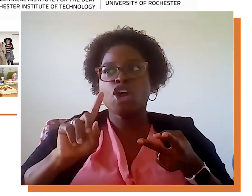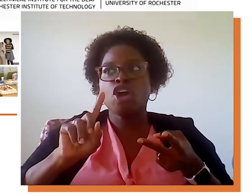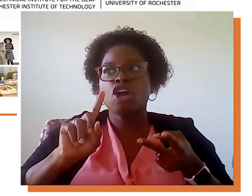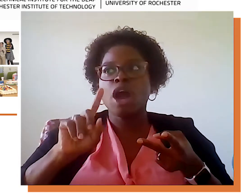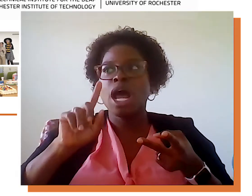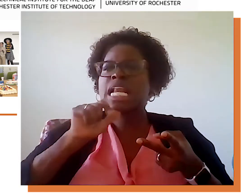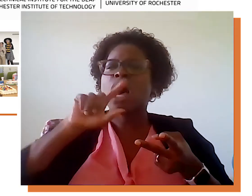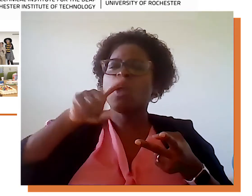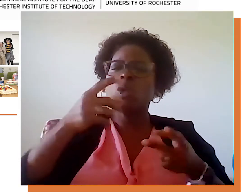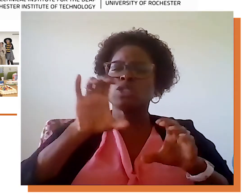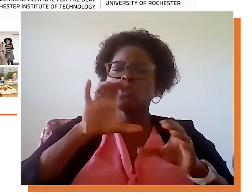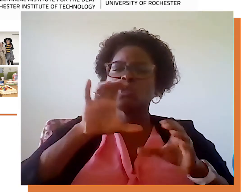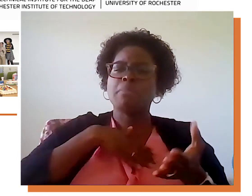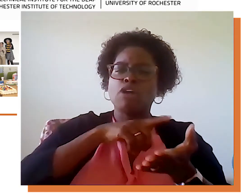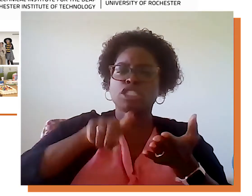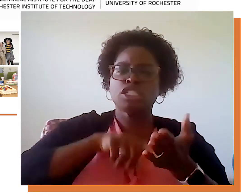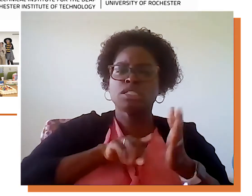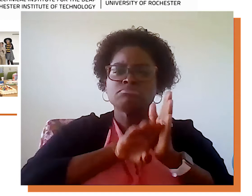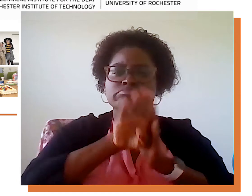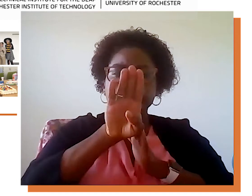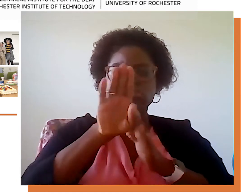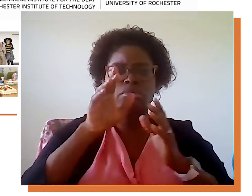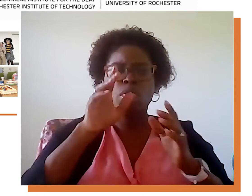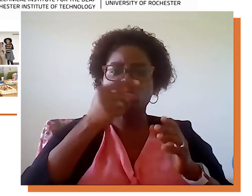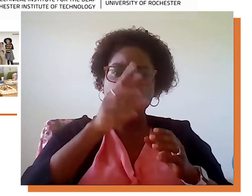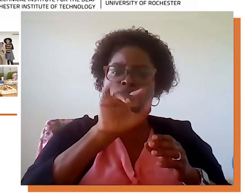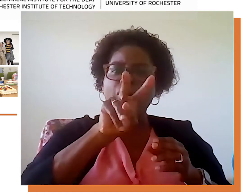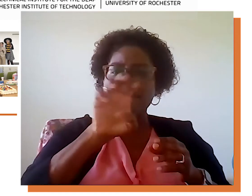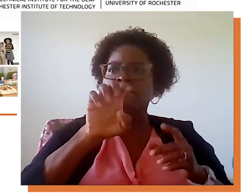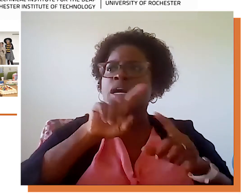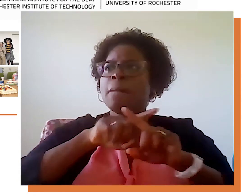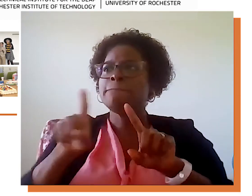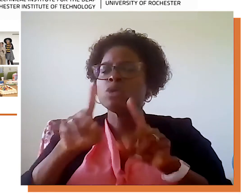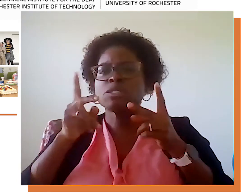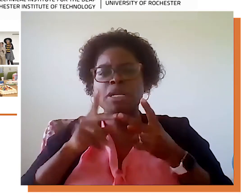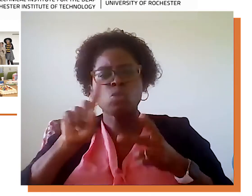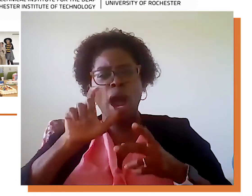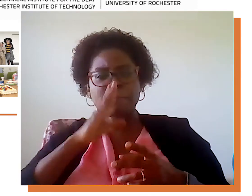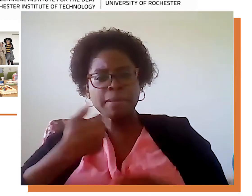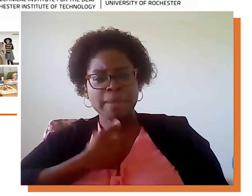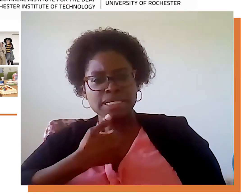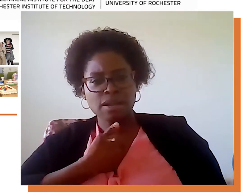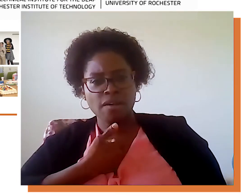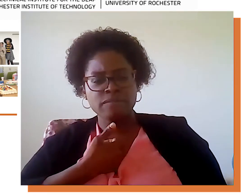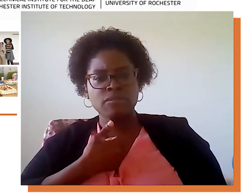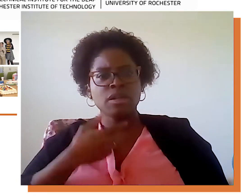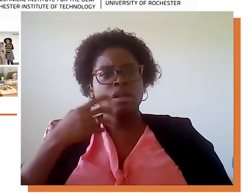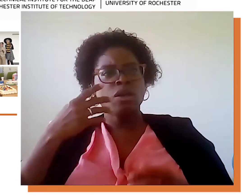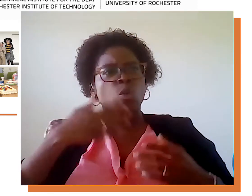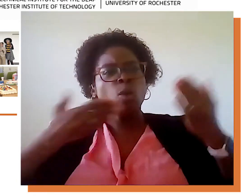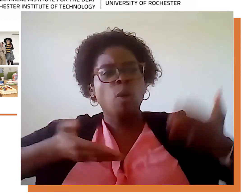Not only was this a place for me to do my research, but it was a place for me to discover who I was.